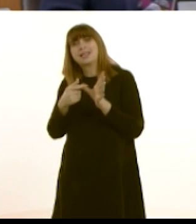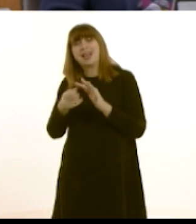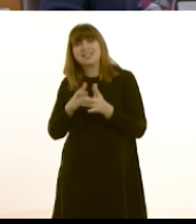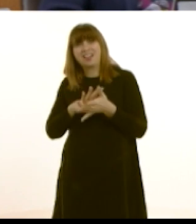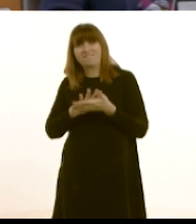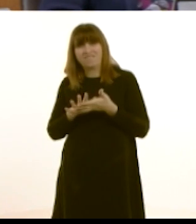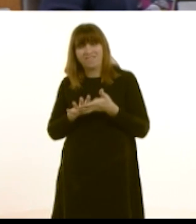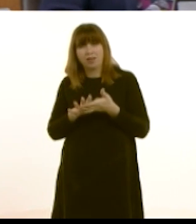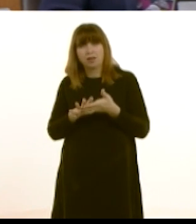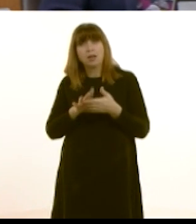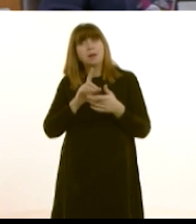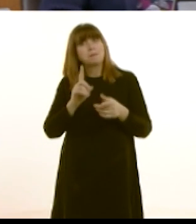But that wasnít the case this time.